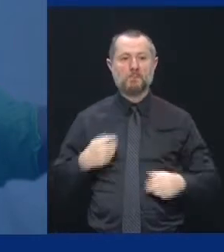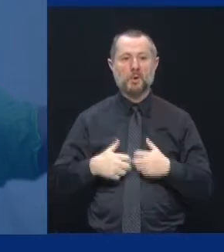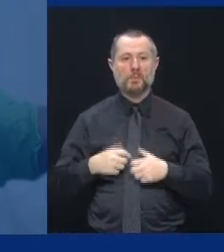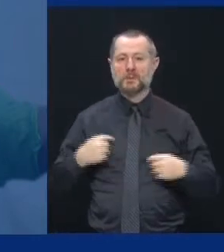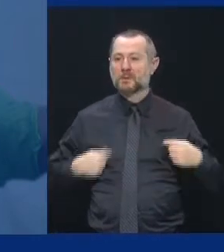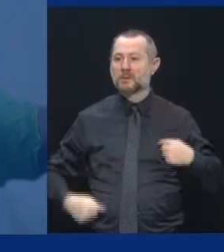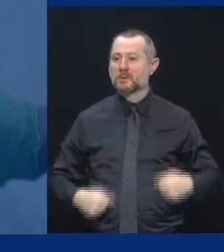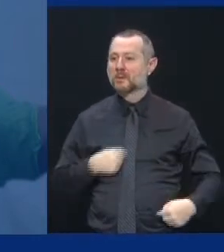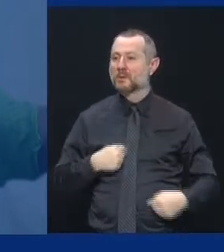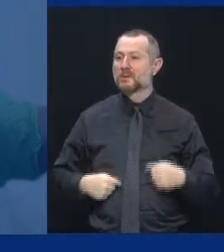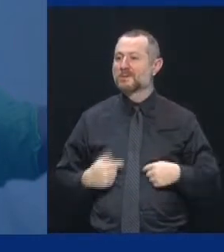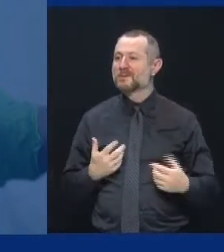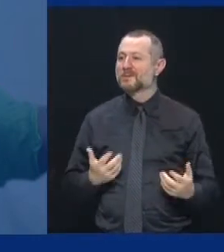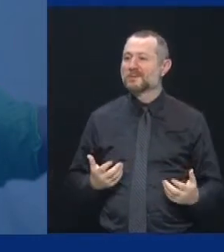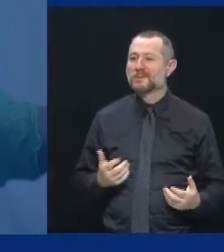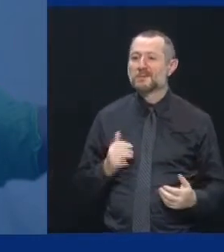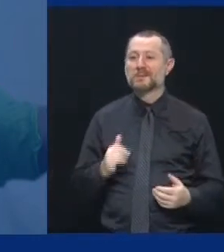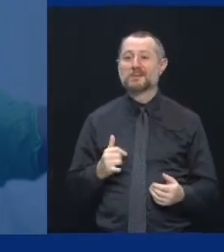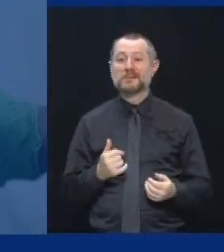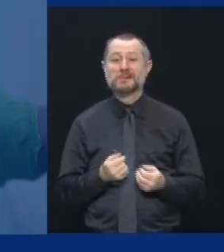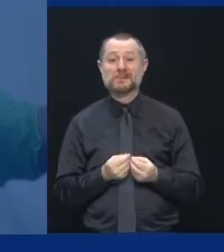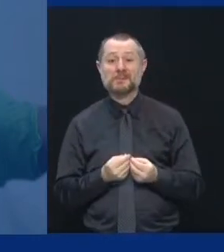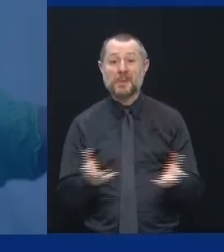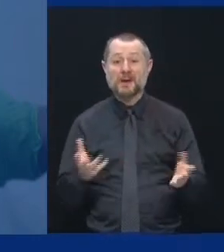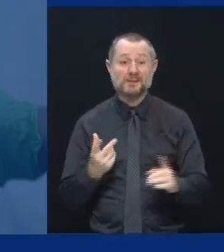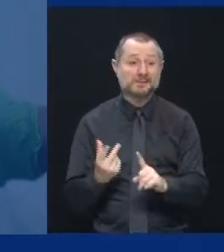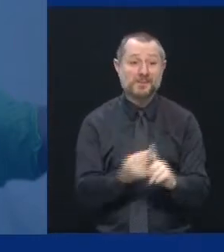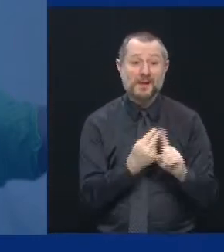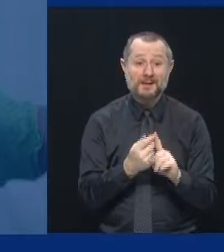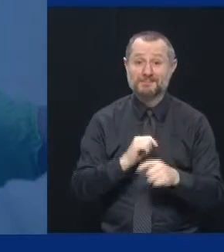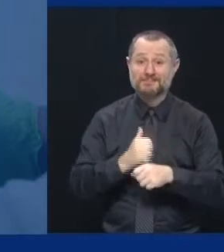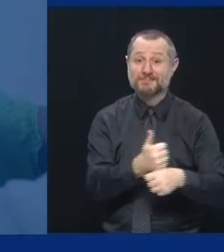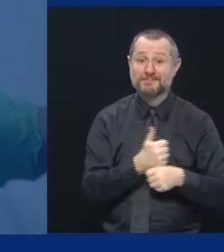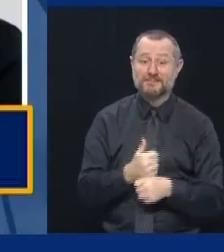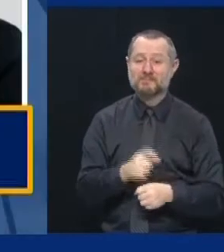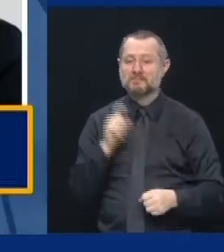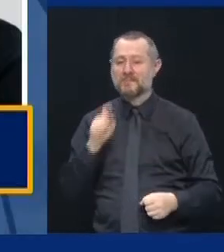THAT'S WHY THEY HAD ALREADY UNDERLYING CONDITIONS AT A HIGHER PERCENTAGE.